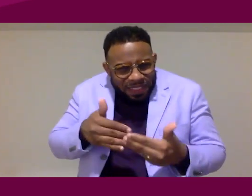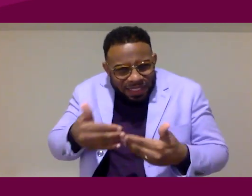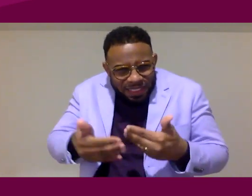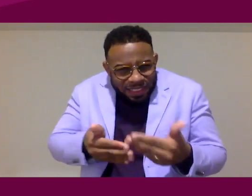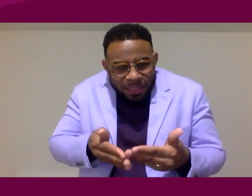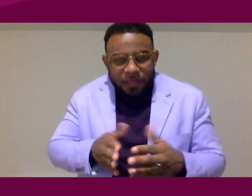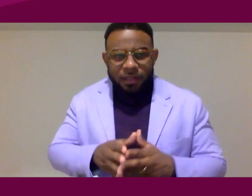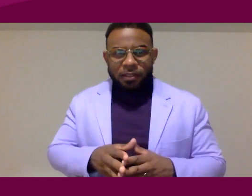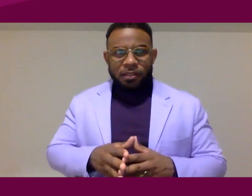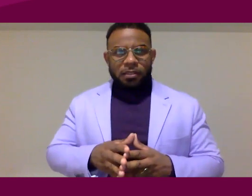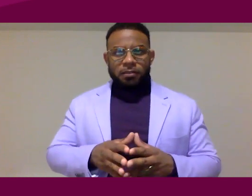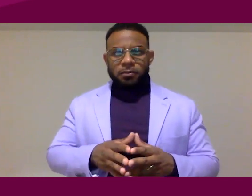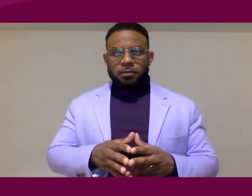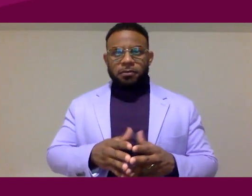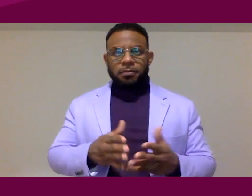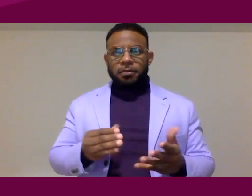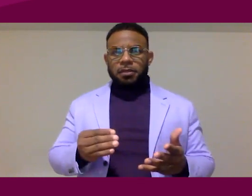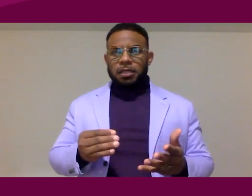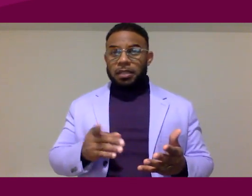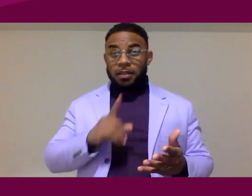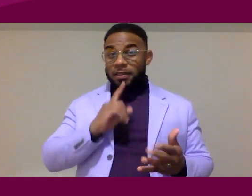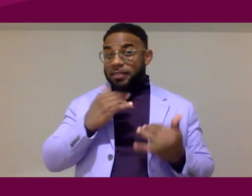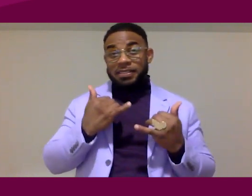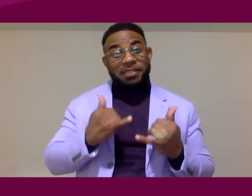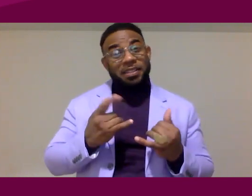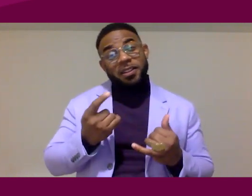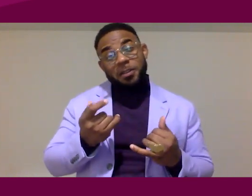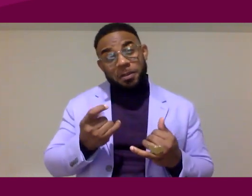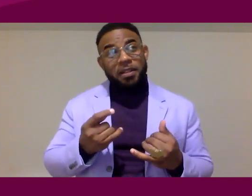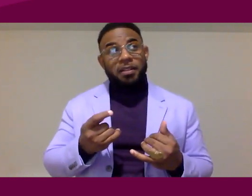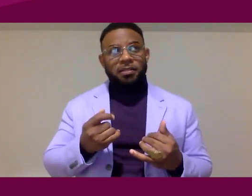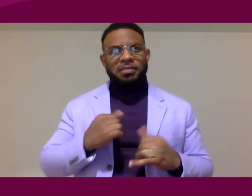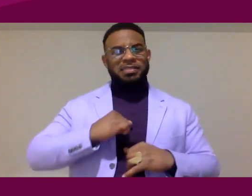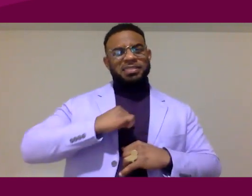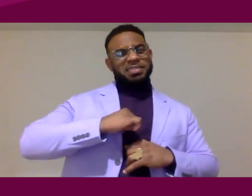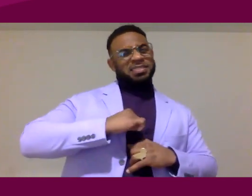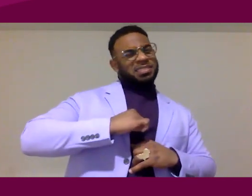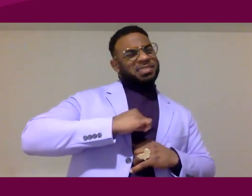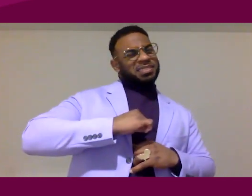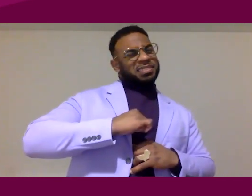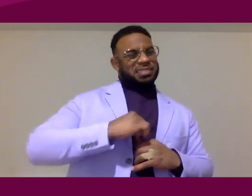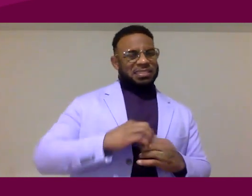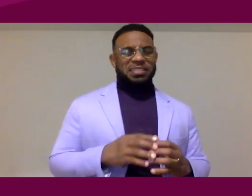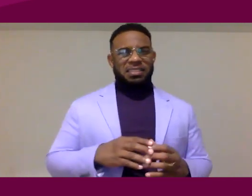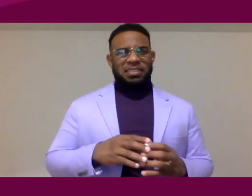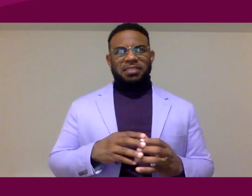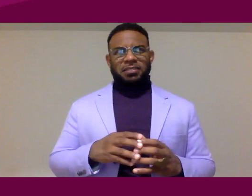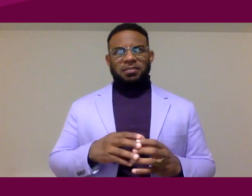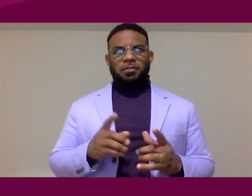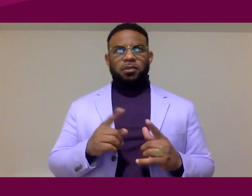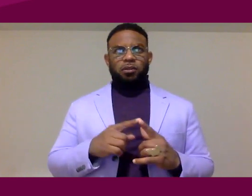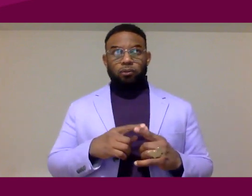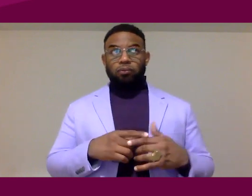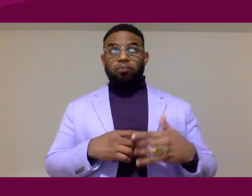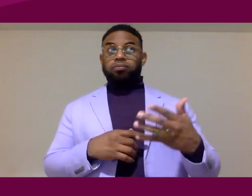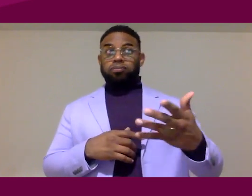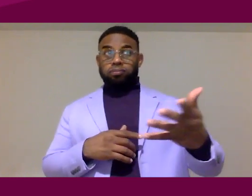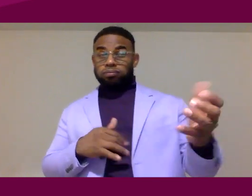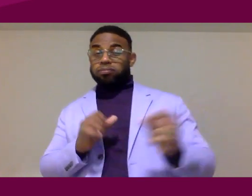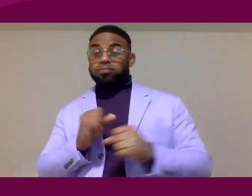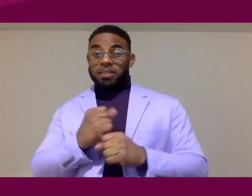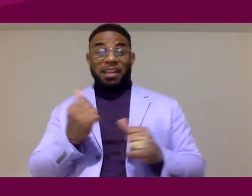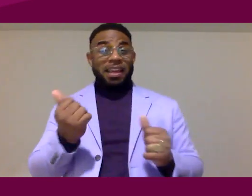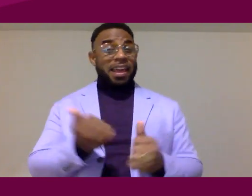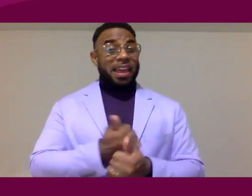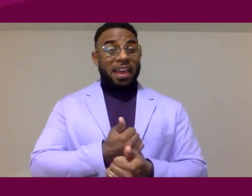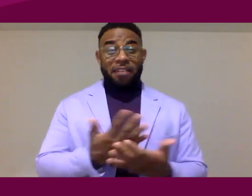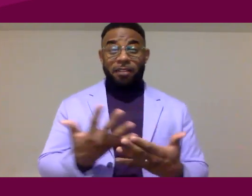journey and there is still a little bit of resistance to making everything inclusive.